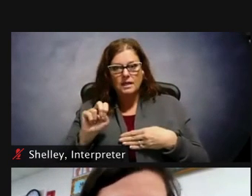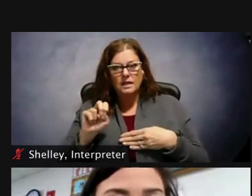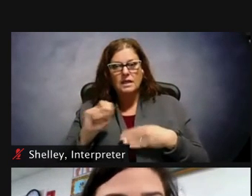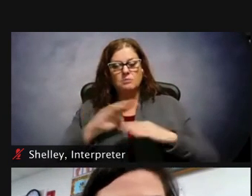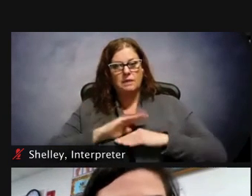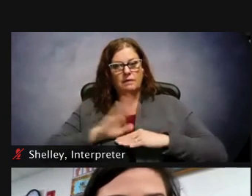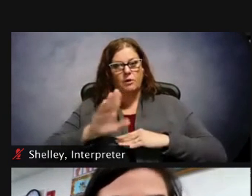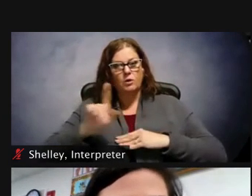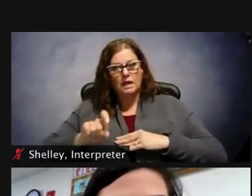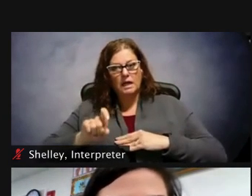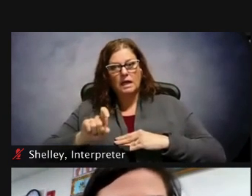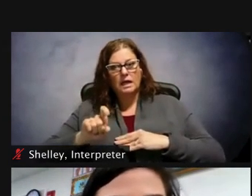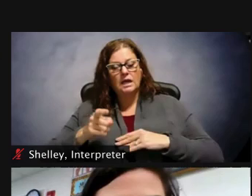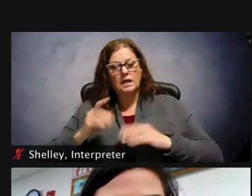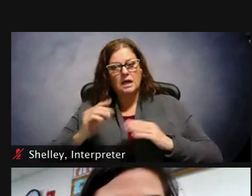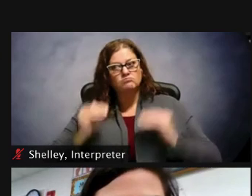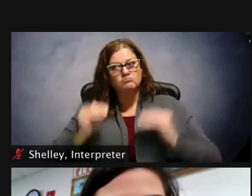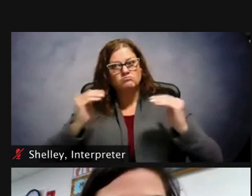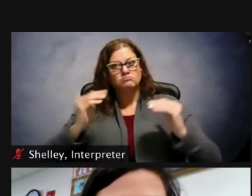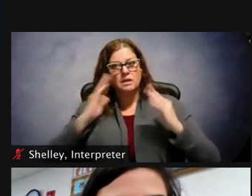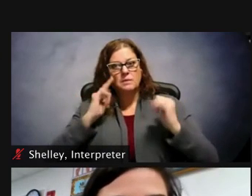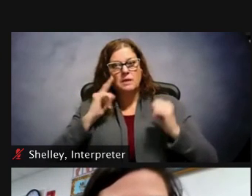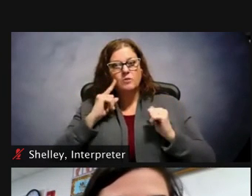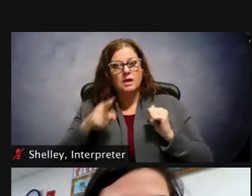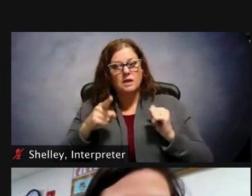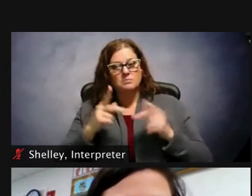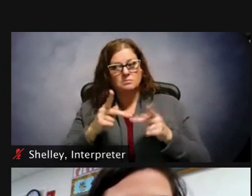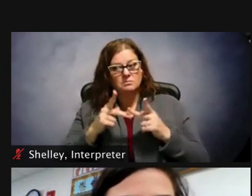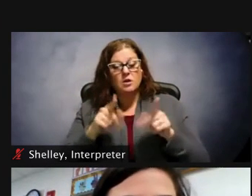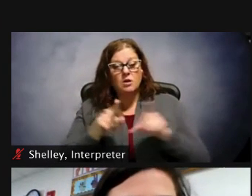and raising those expectations for him in a setting that also gives him access to the